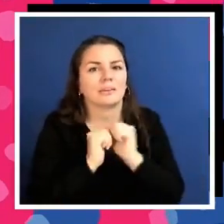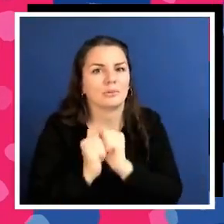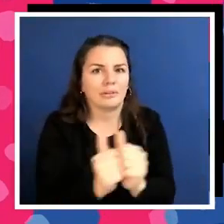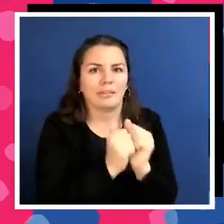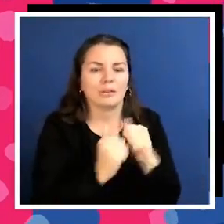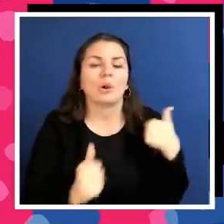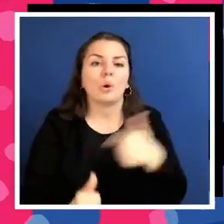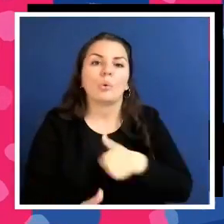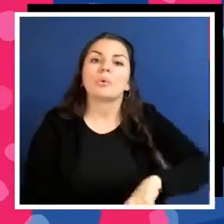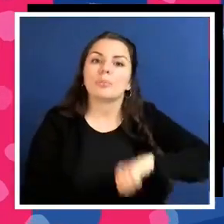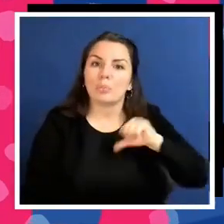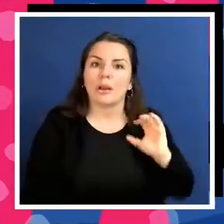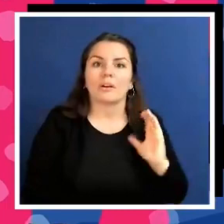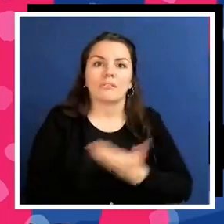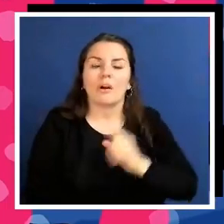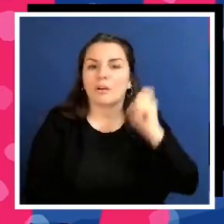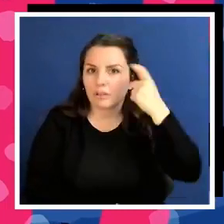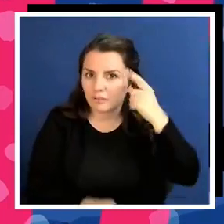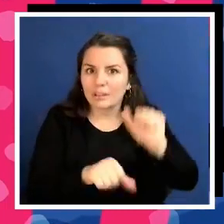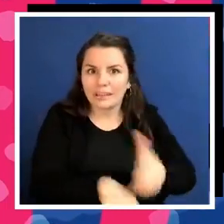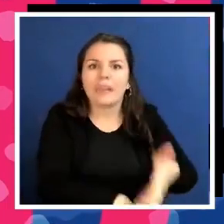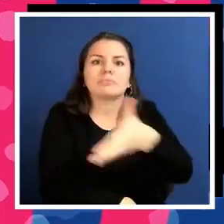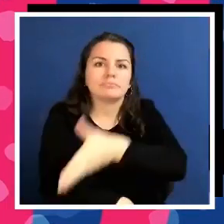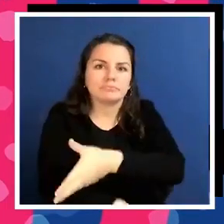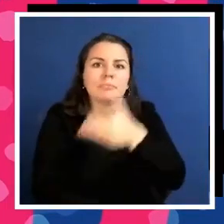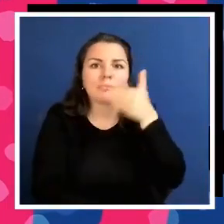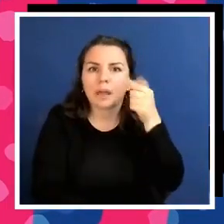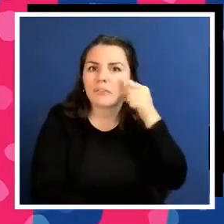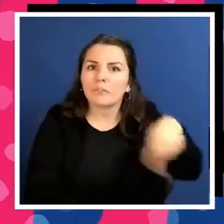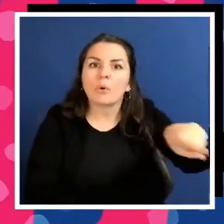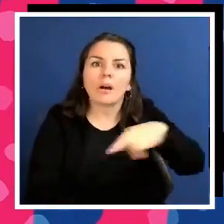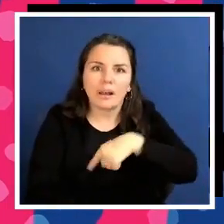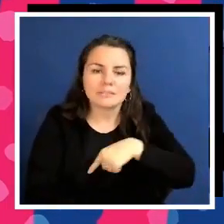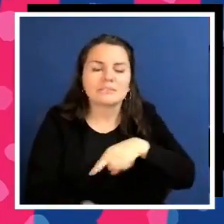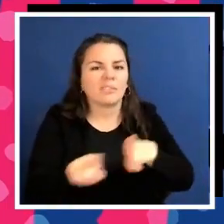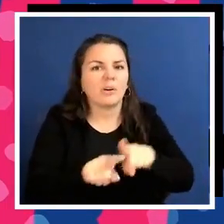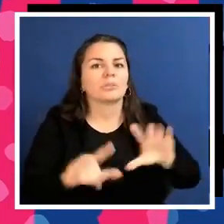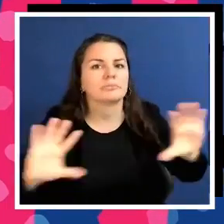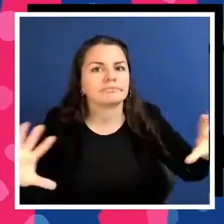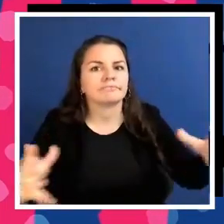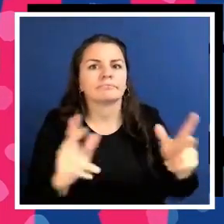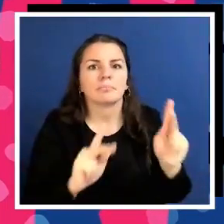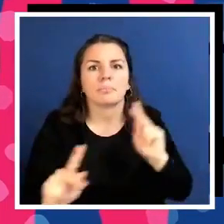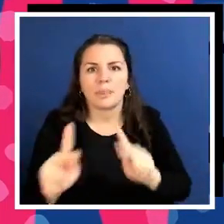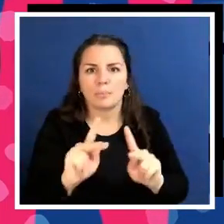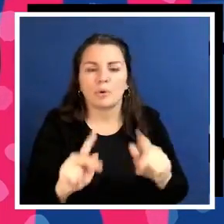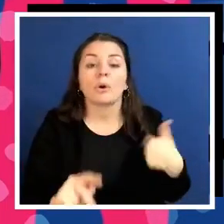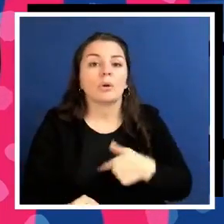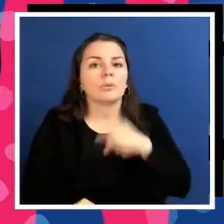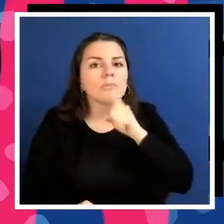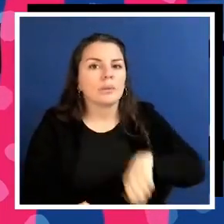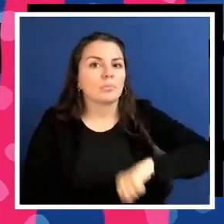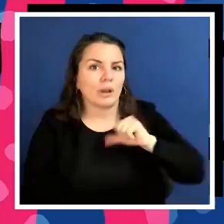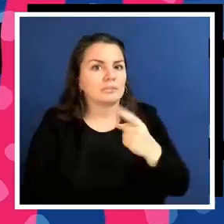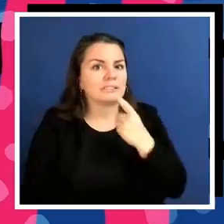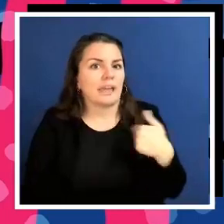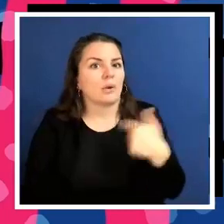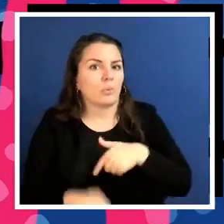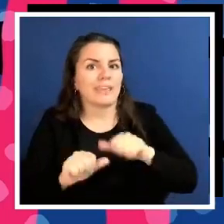OUR SOCIETY, GOVERNMENT AND OURSELVES. WE ARE PROUD OF WHAT WE CAN DO